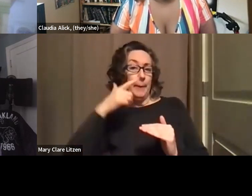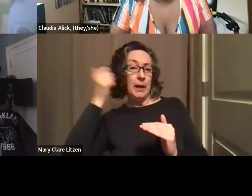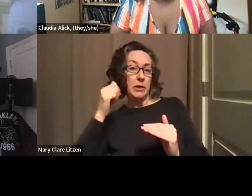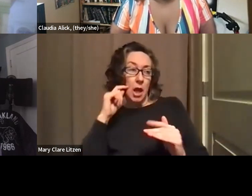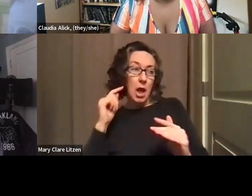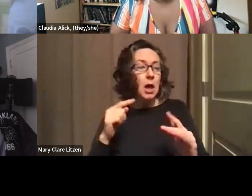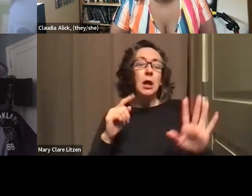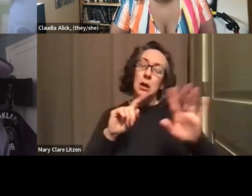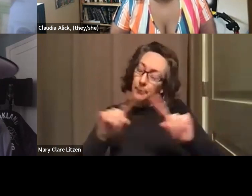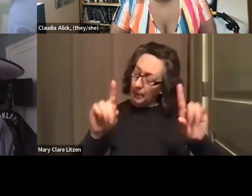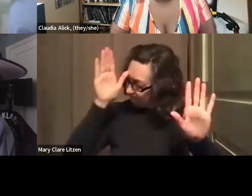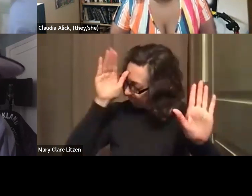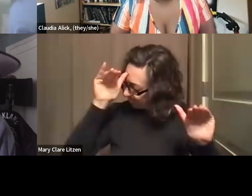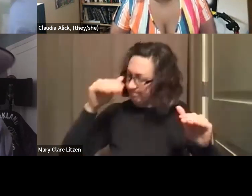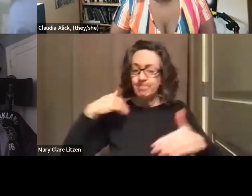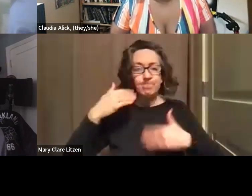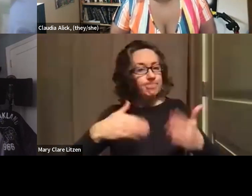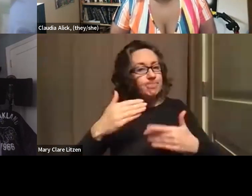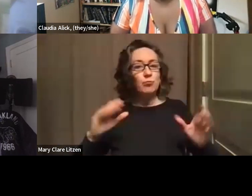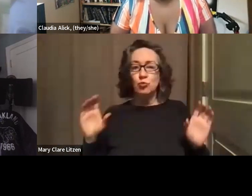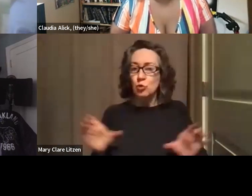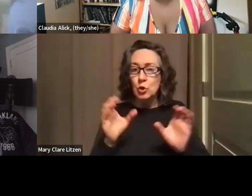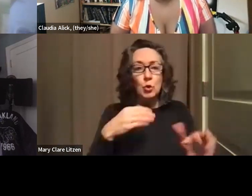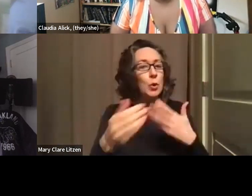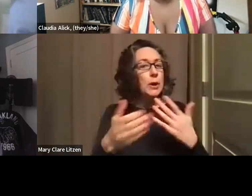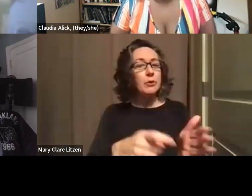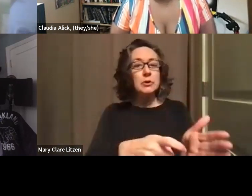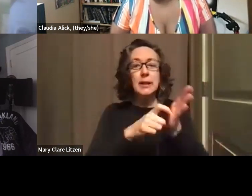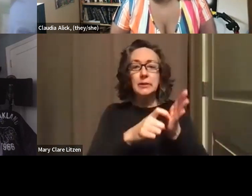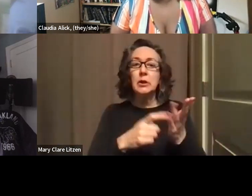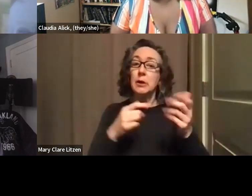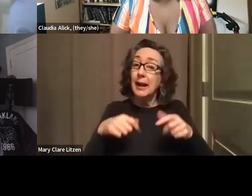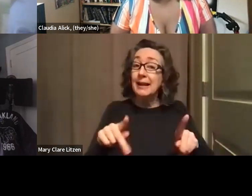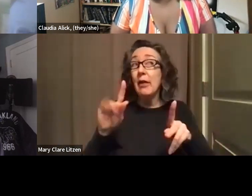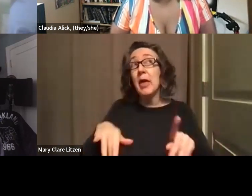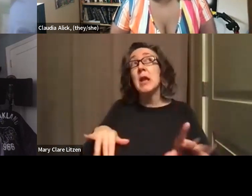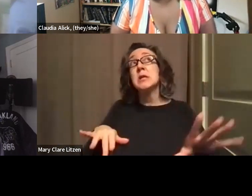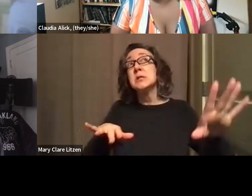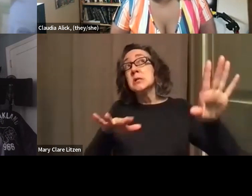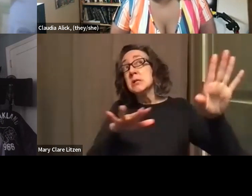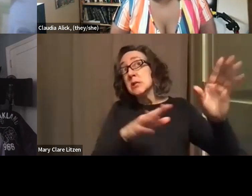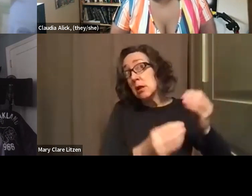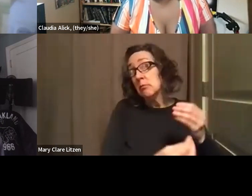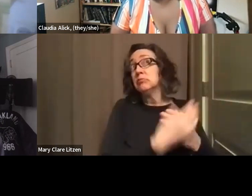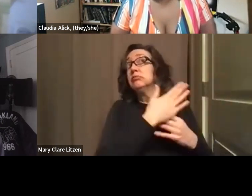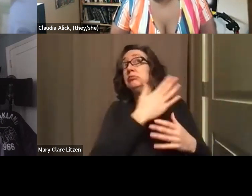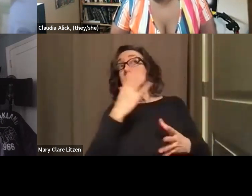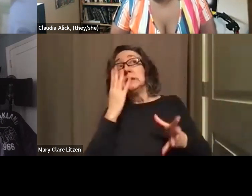And we do we what we have to do to get out there and let that experience of the performance speak for itself.